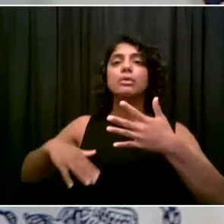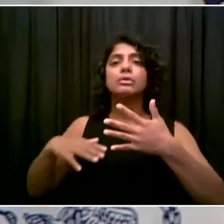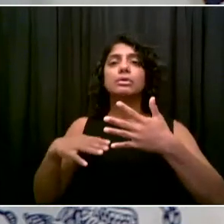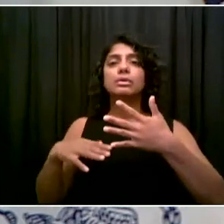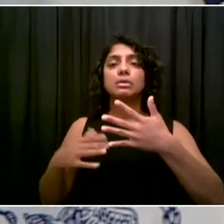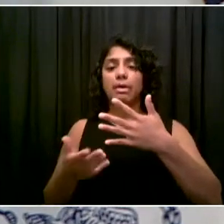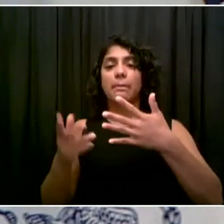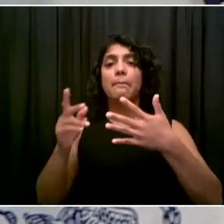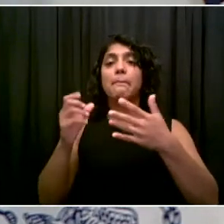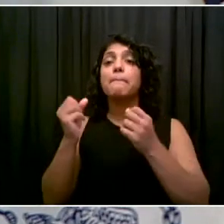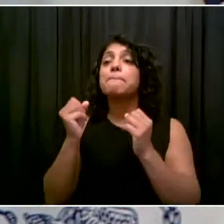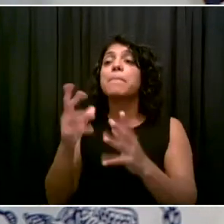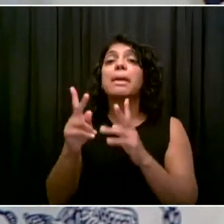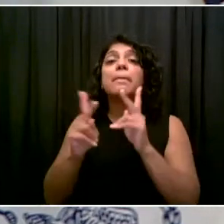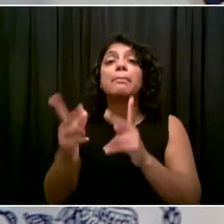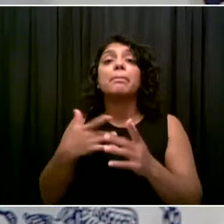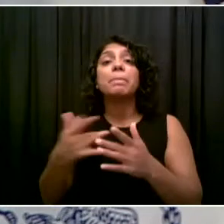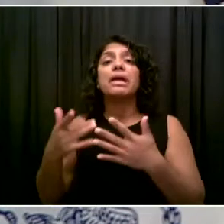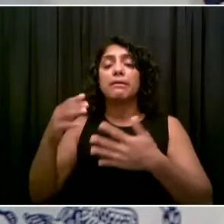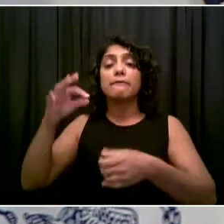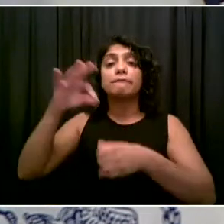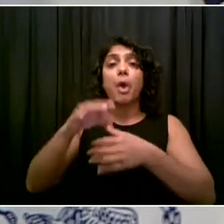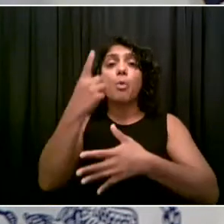THIS WAS THE QUSETION FOR ME. THE BALLOTS INBEG LLFUY